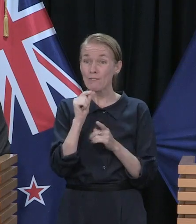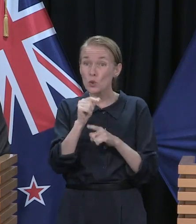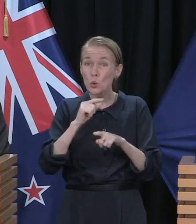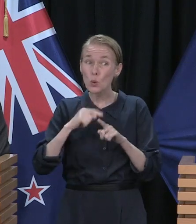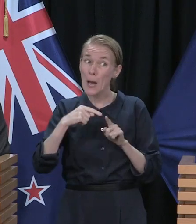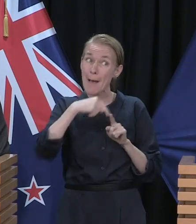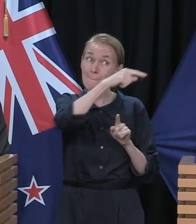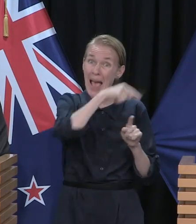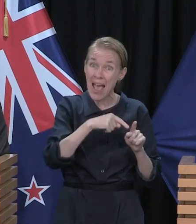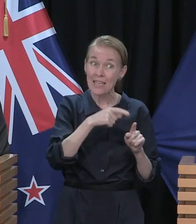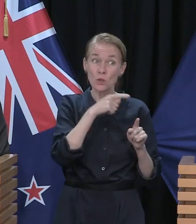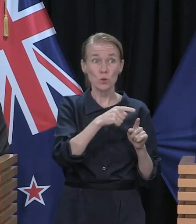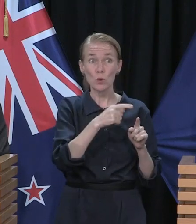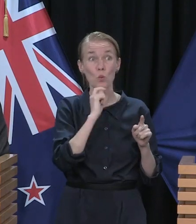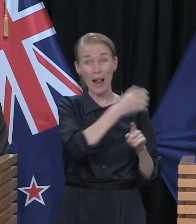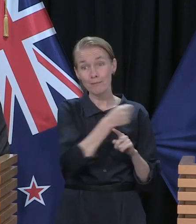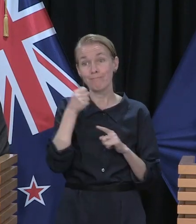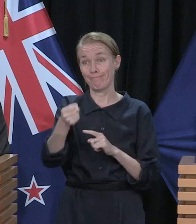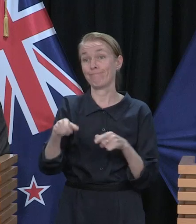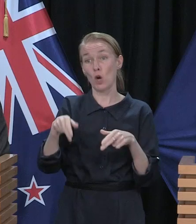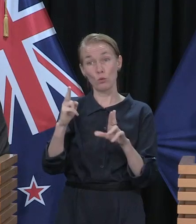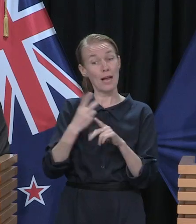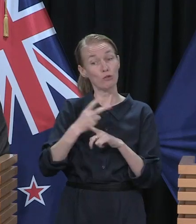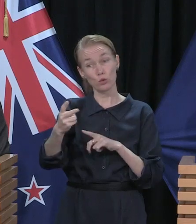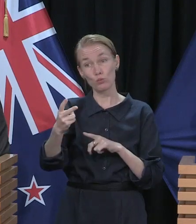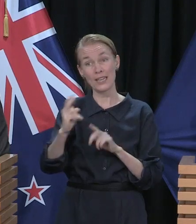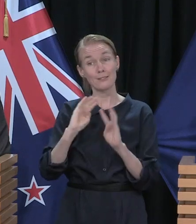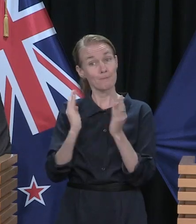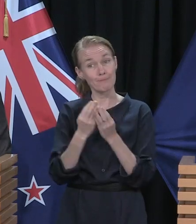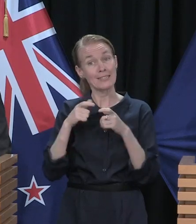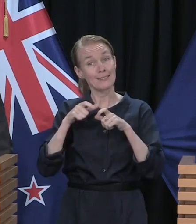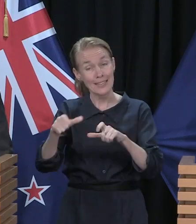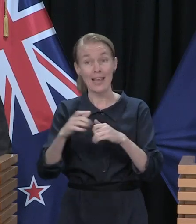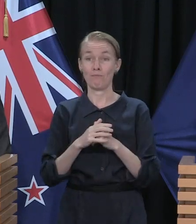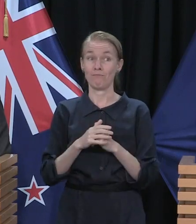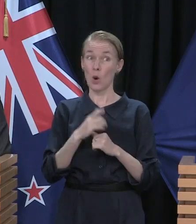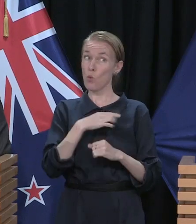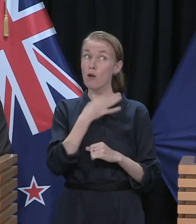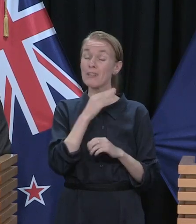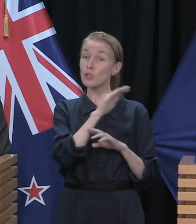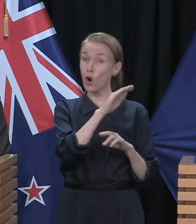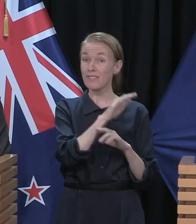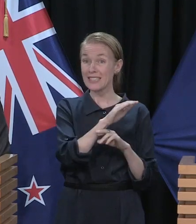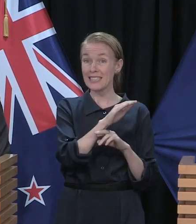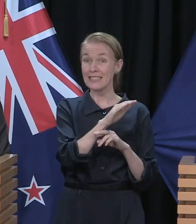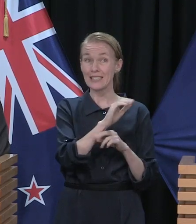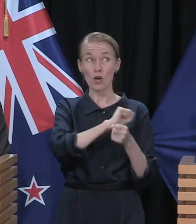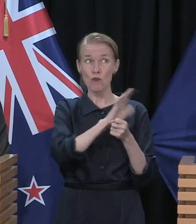consequence of travelling internationally. One reason if you're only away gore a short period of time you will be back in two weeks oflisation